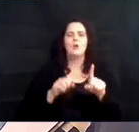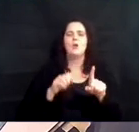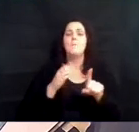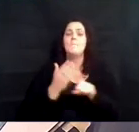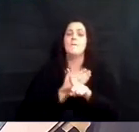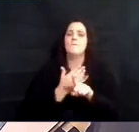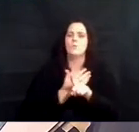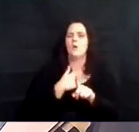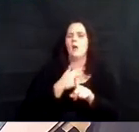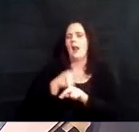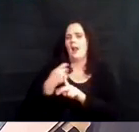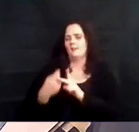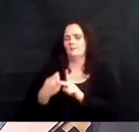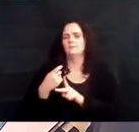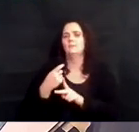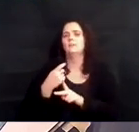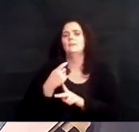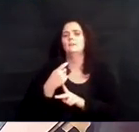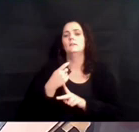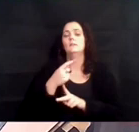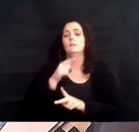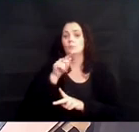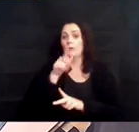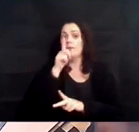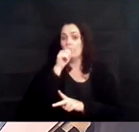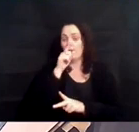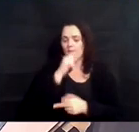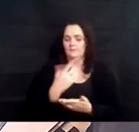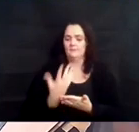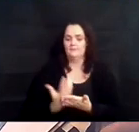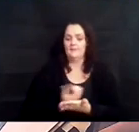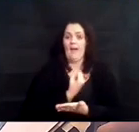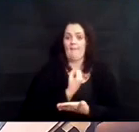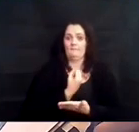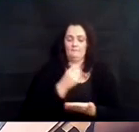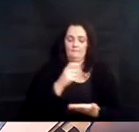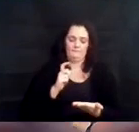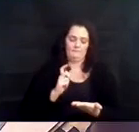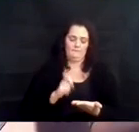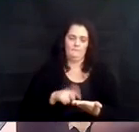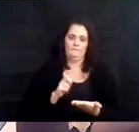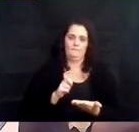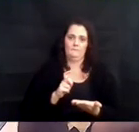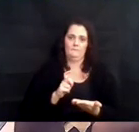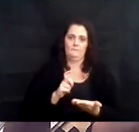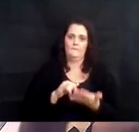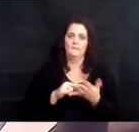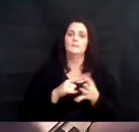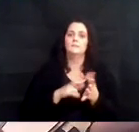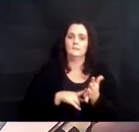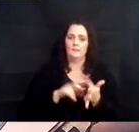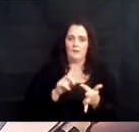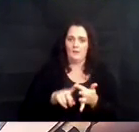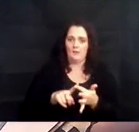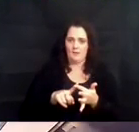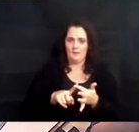this point, you could actually save this and export this movie as well. If I hit this little arrow right up here and you